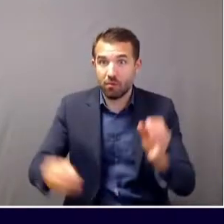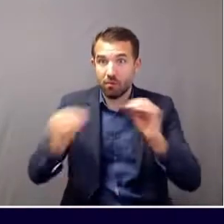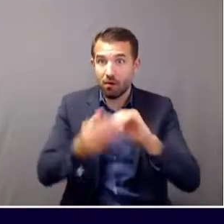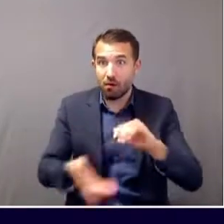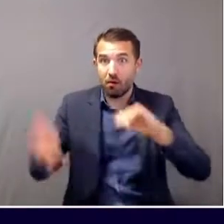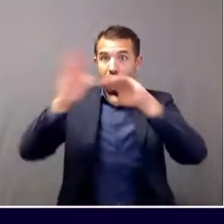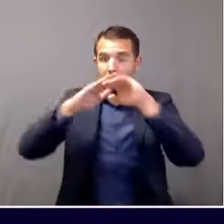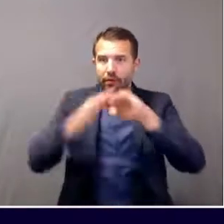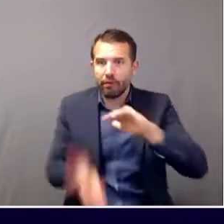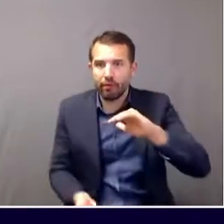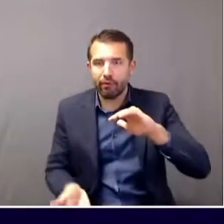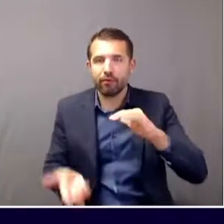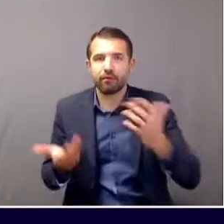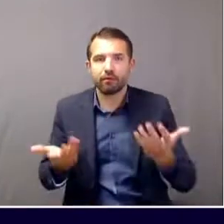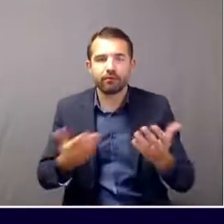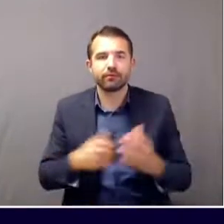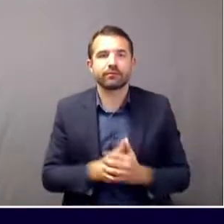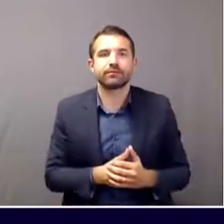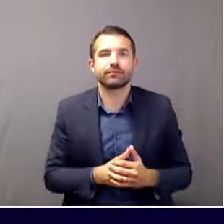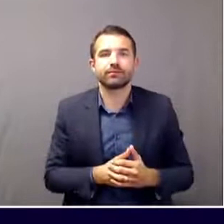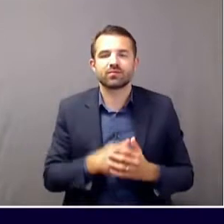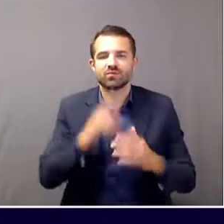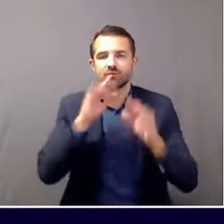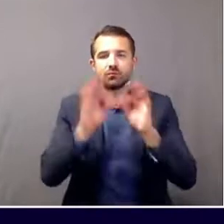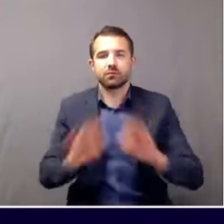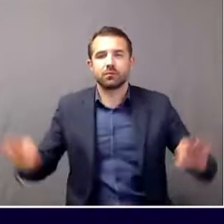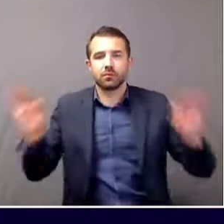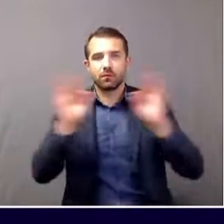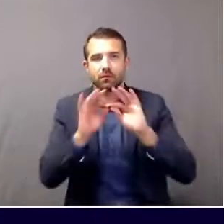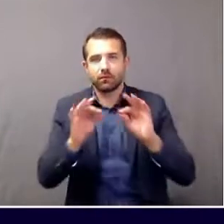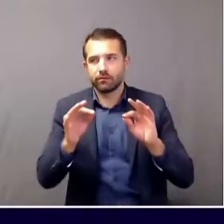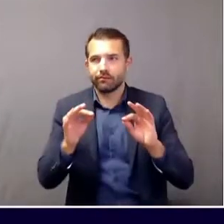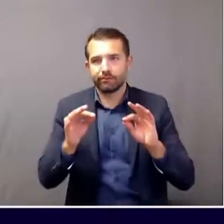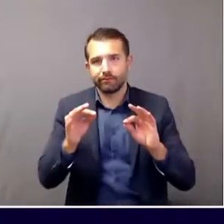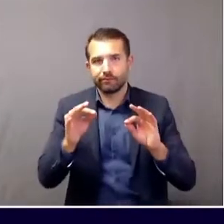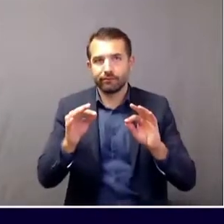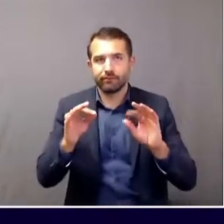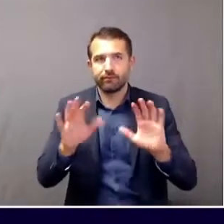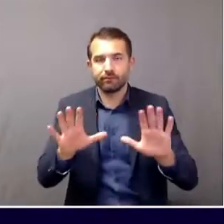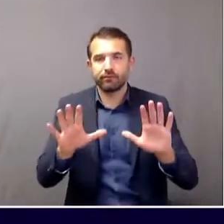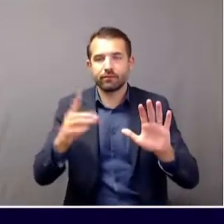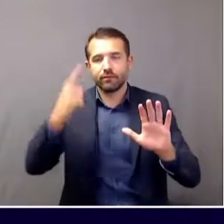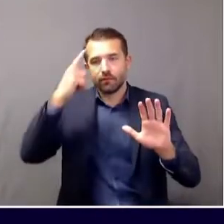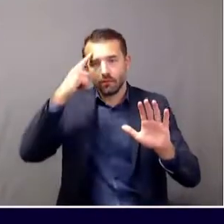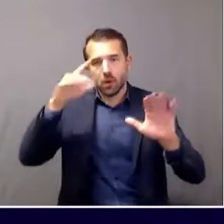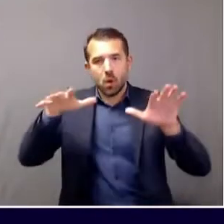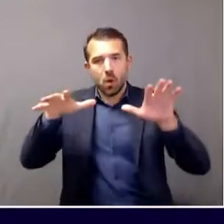down and so it's important to